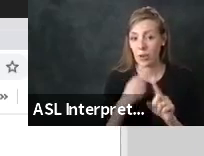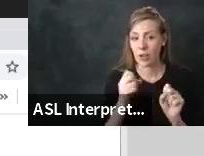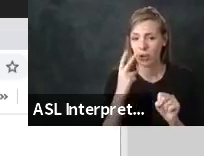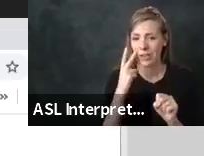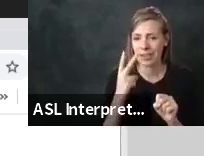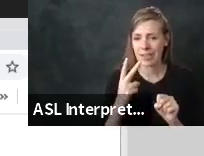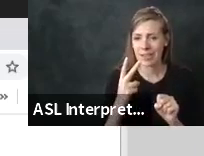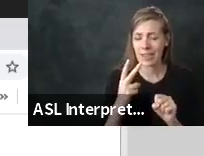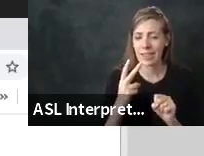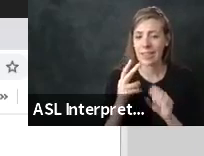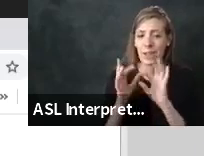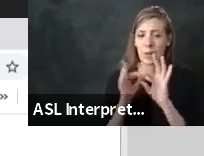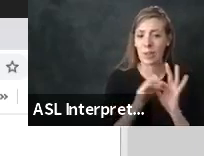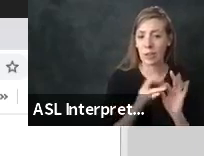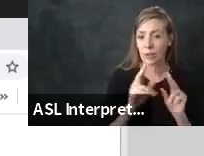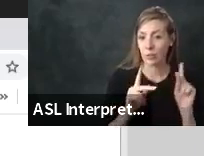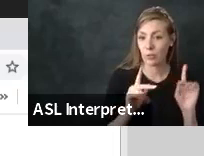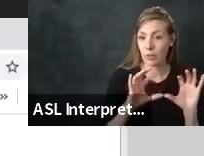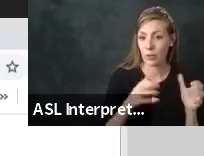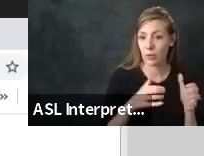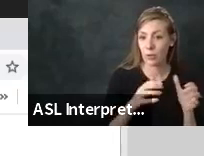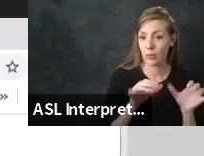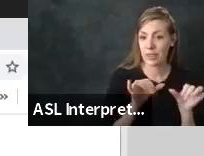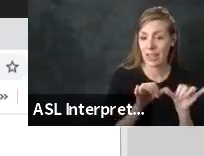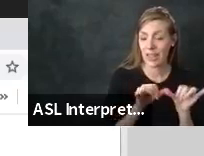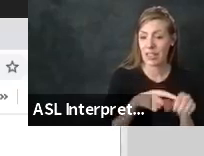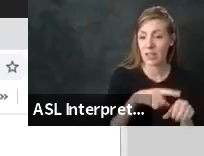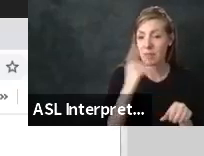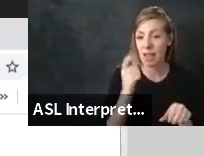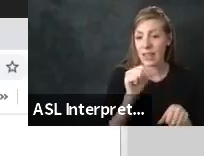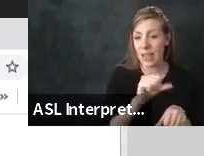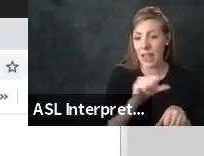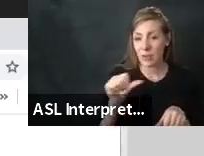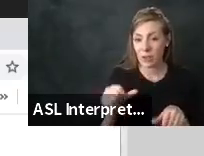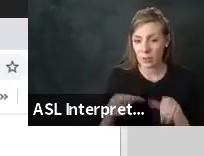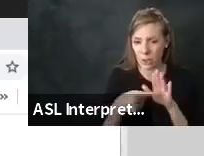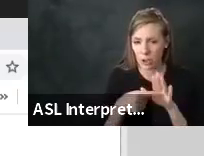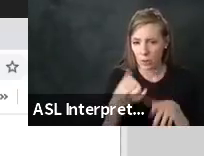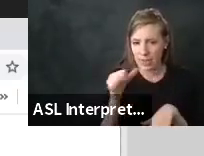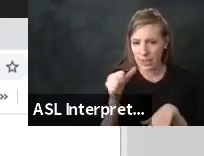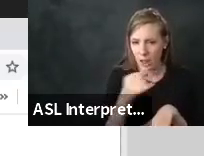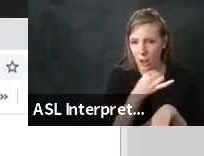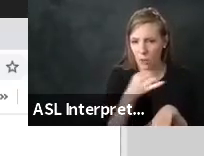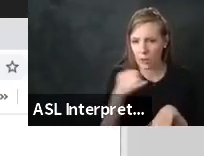to population size, black African American shown here in the Yellow and American